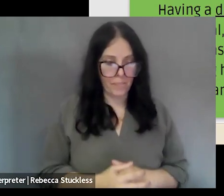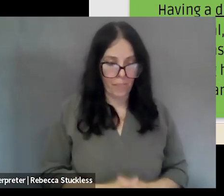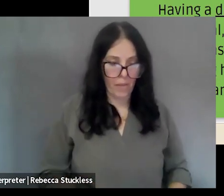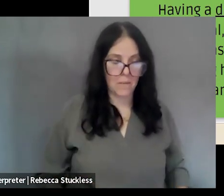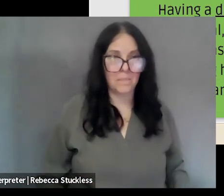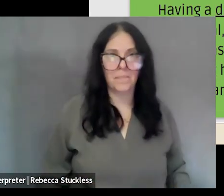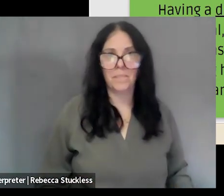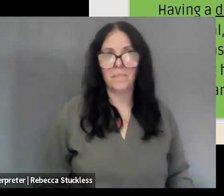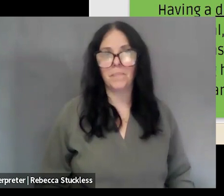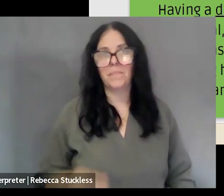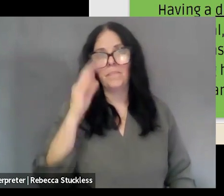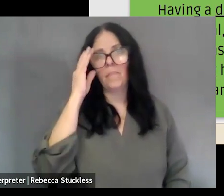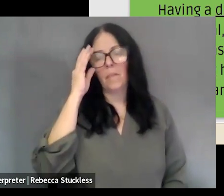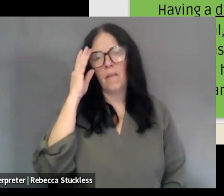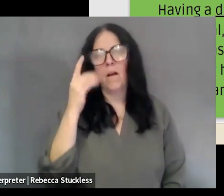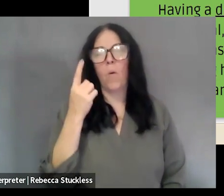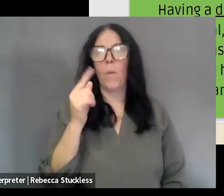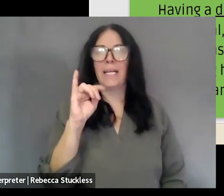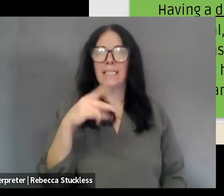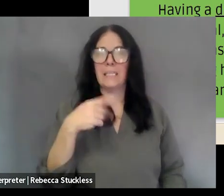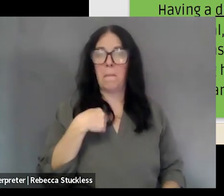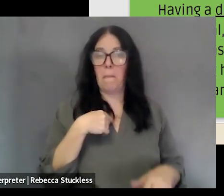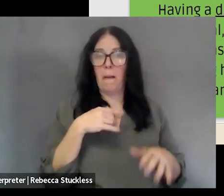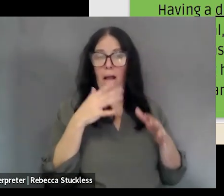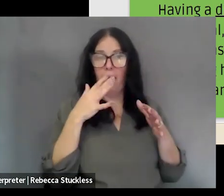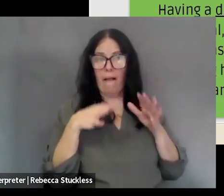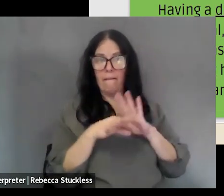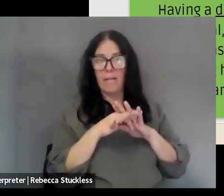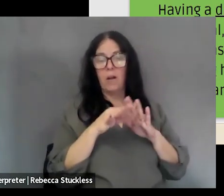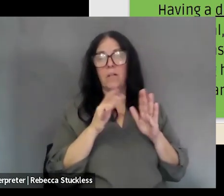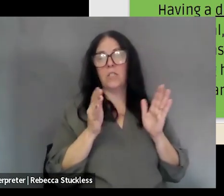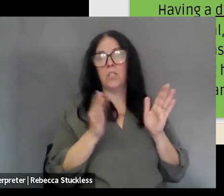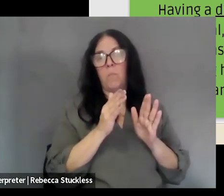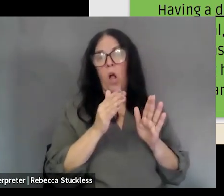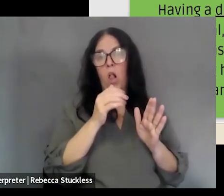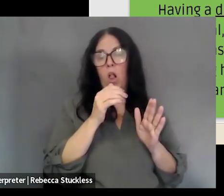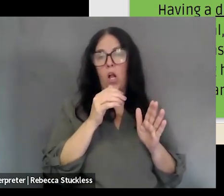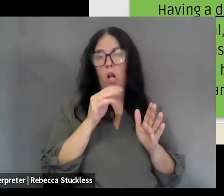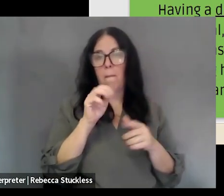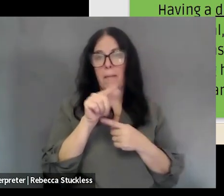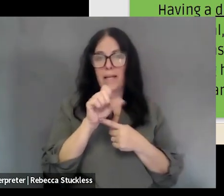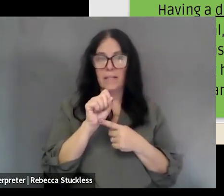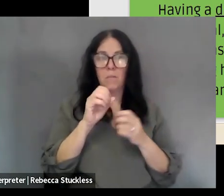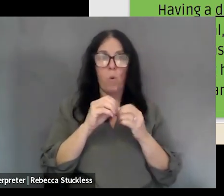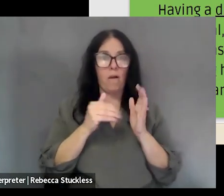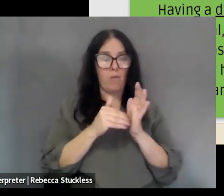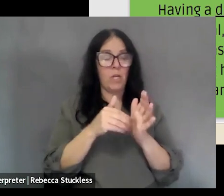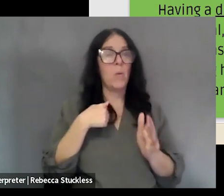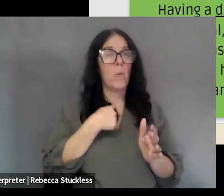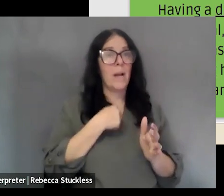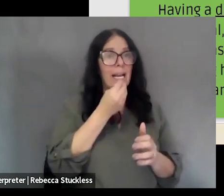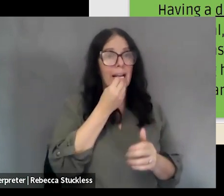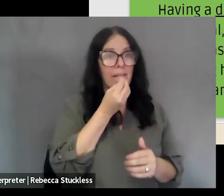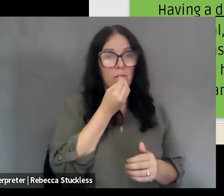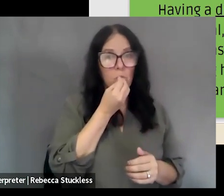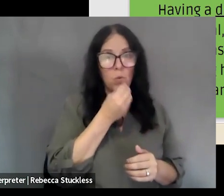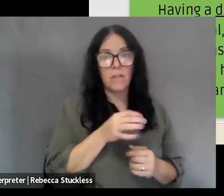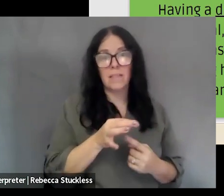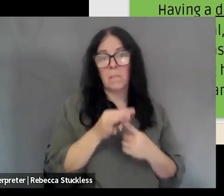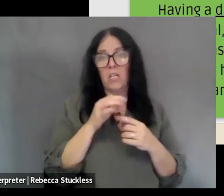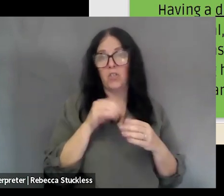as well is eating smaller meals more frequently, as we eat food, especially in a large, quantity,